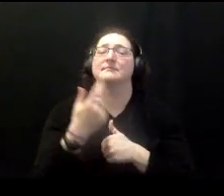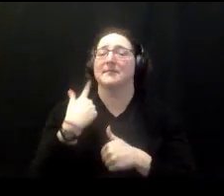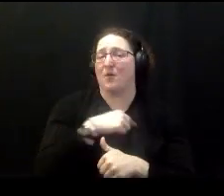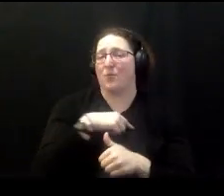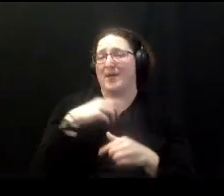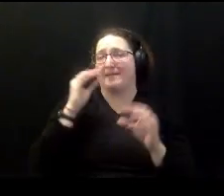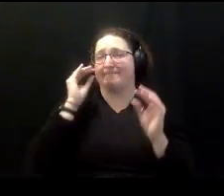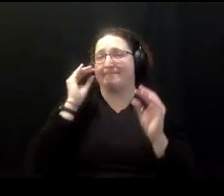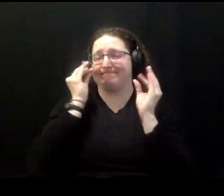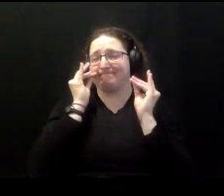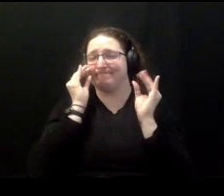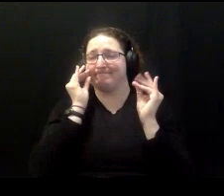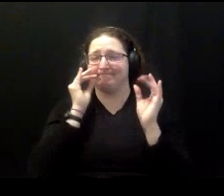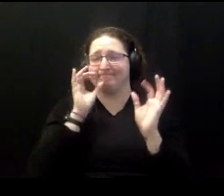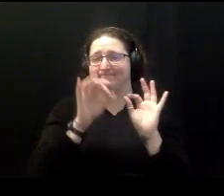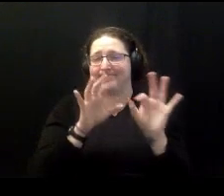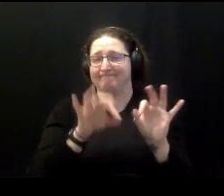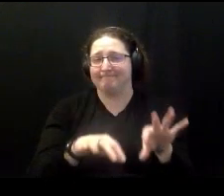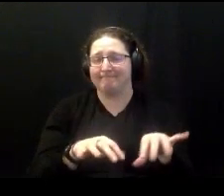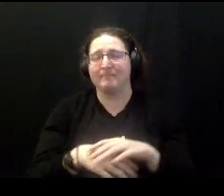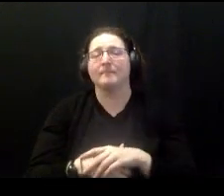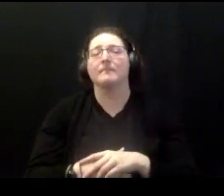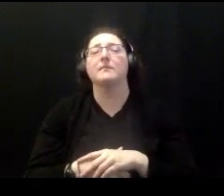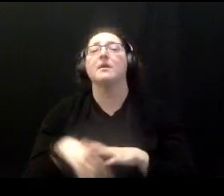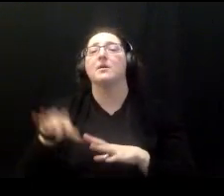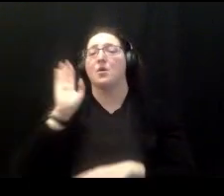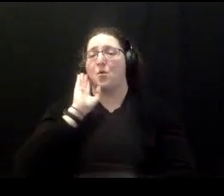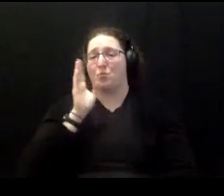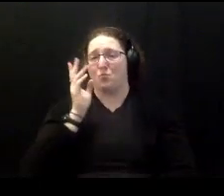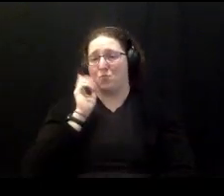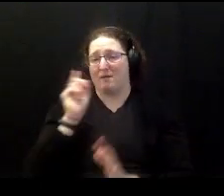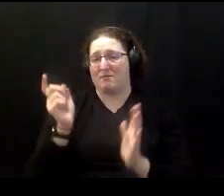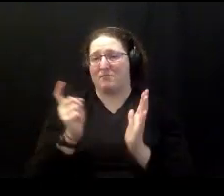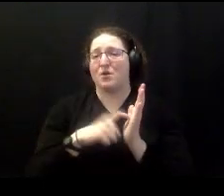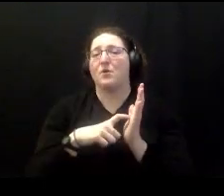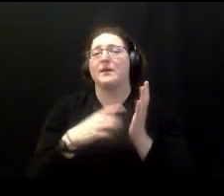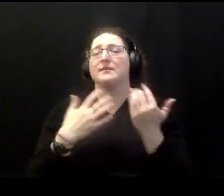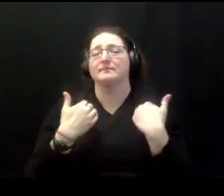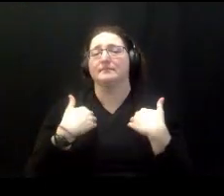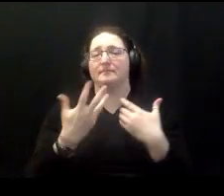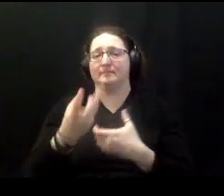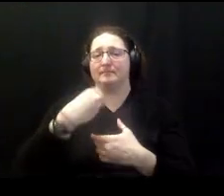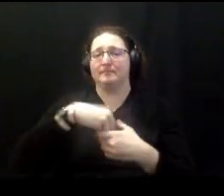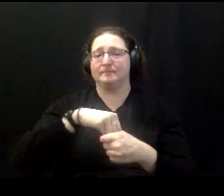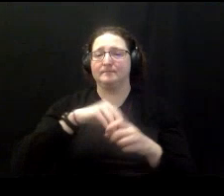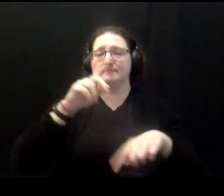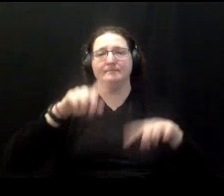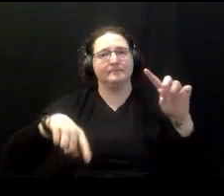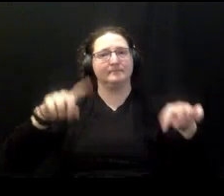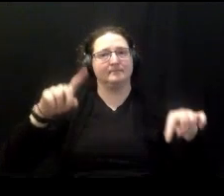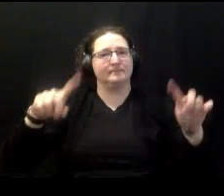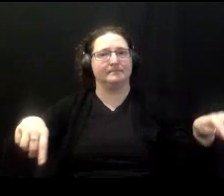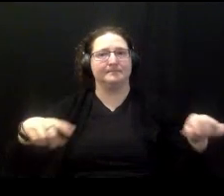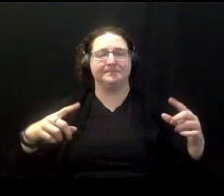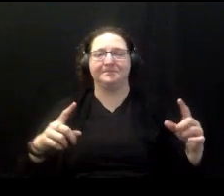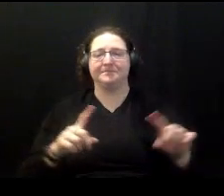Here you will see that they also include a range of types of threats and hazards.